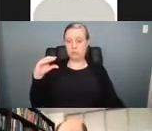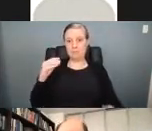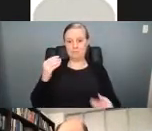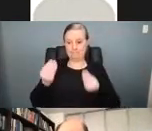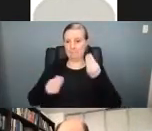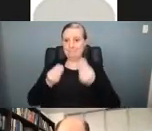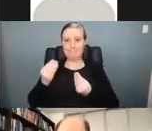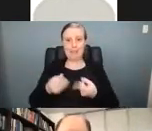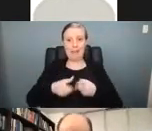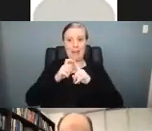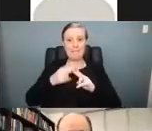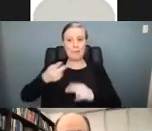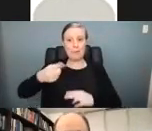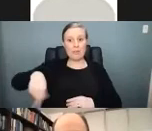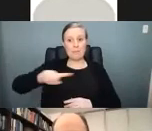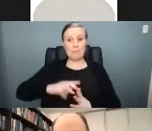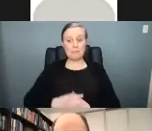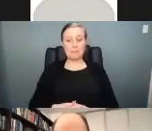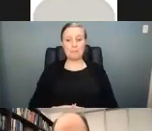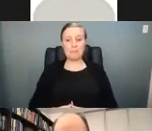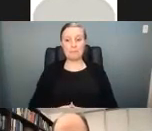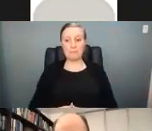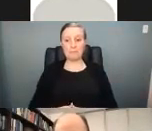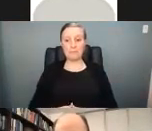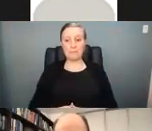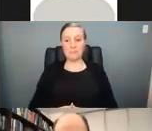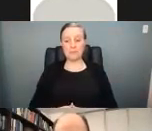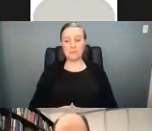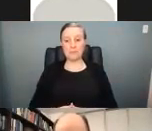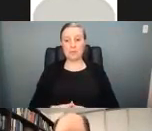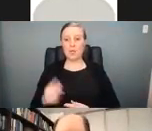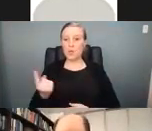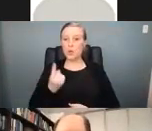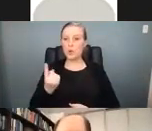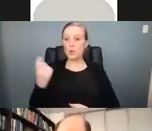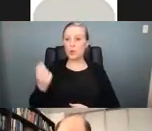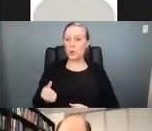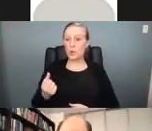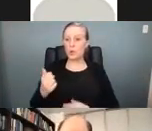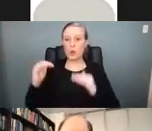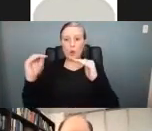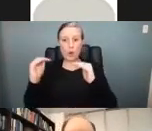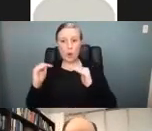That means, as I said, that people in those lower income quintiles are less likely to